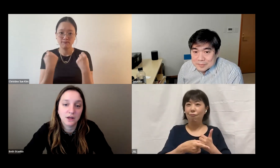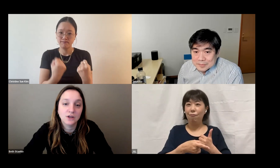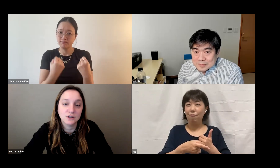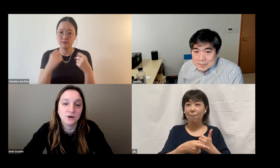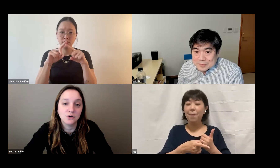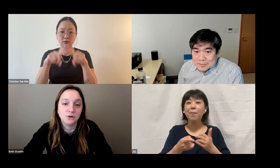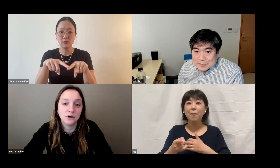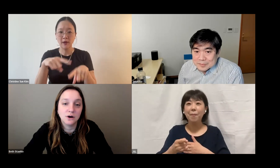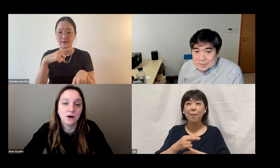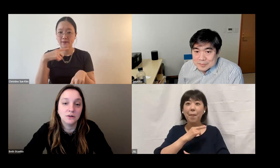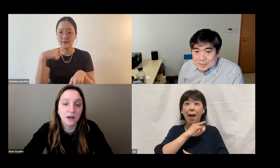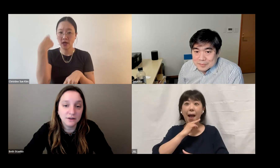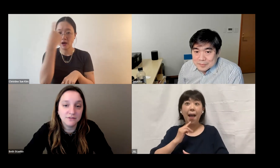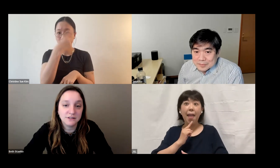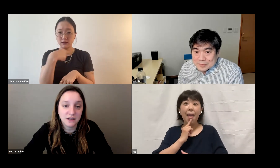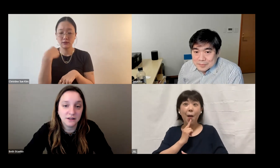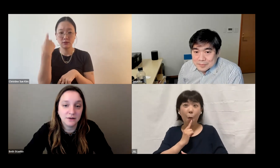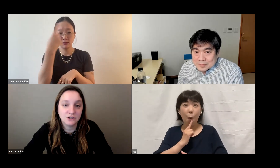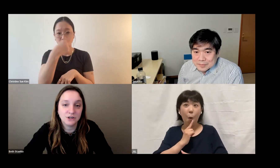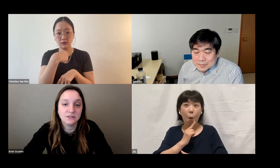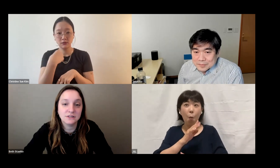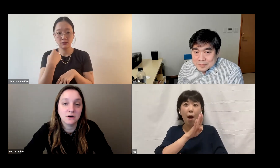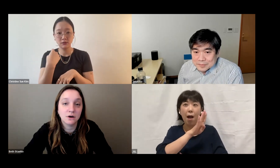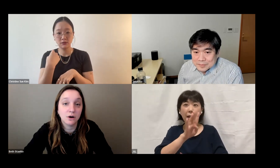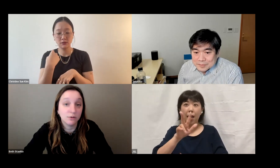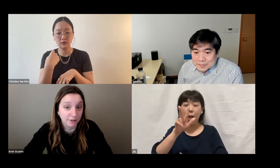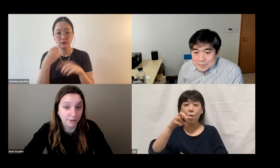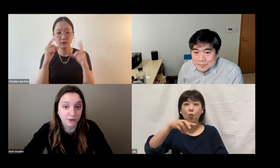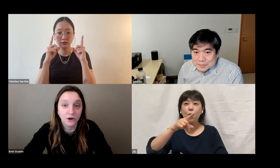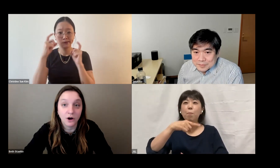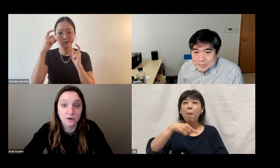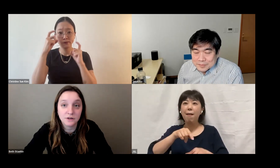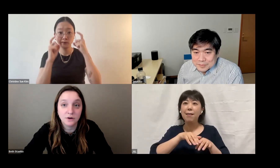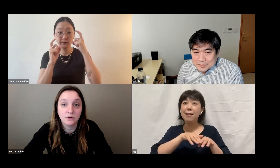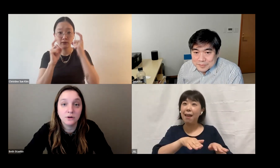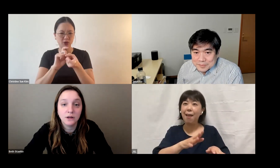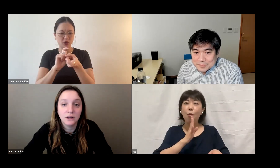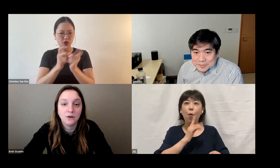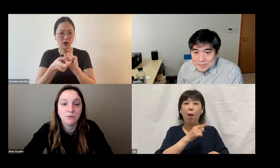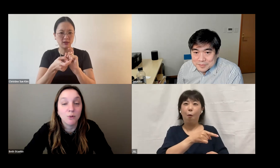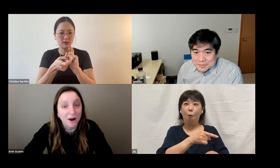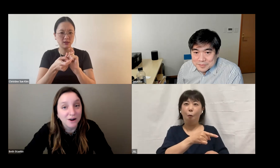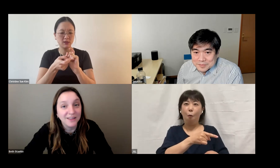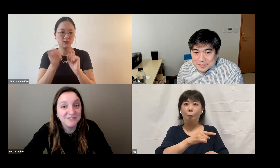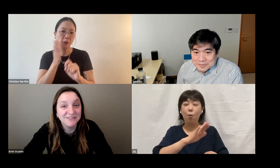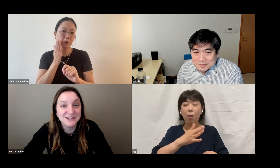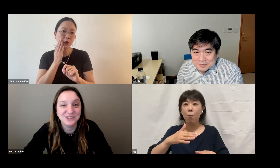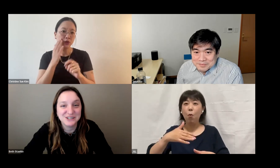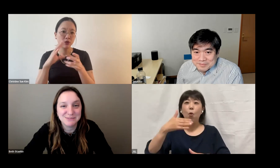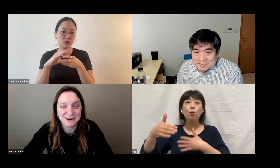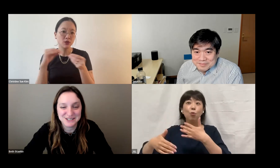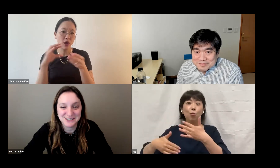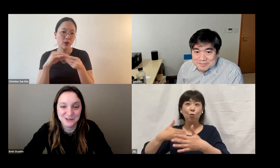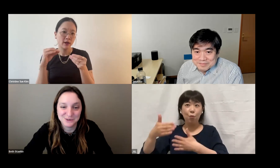So a lot of the sign languages around the world also require a lot of facial expression use